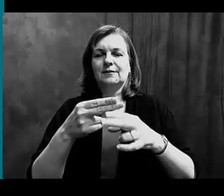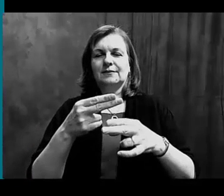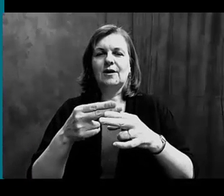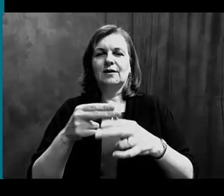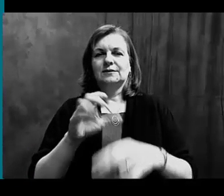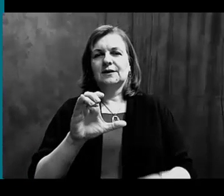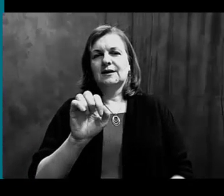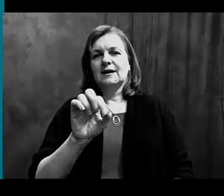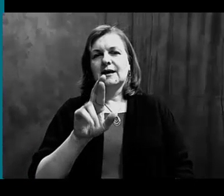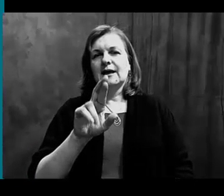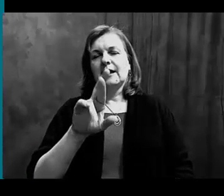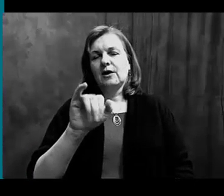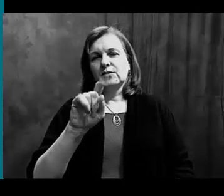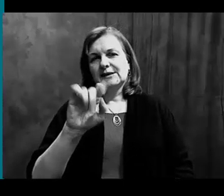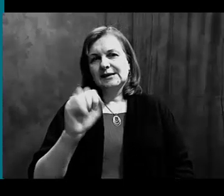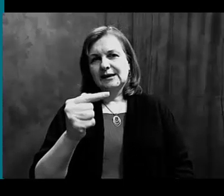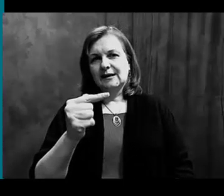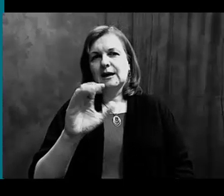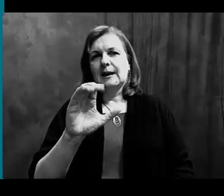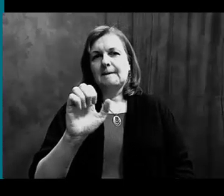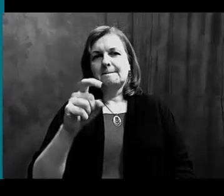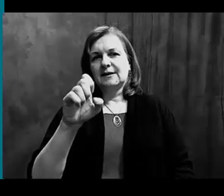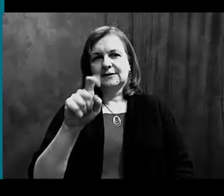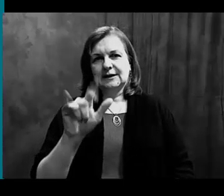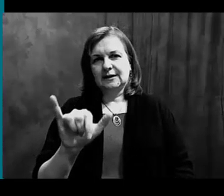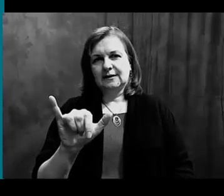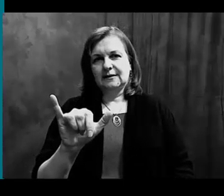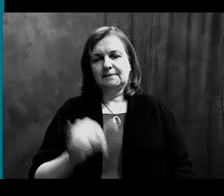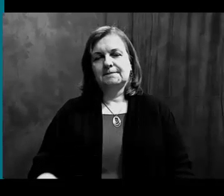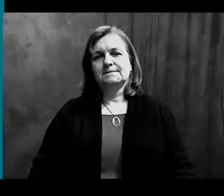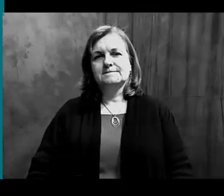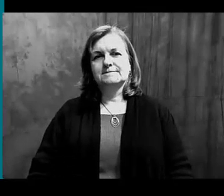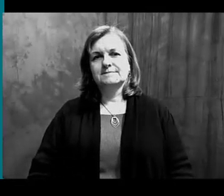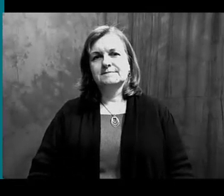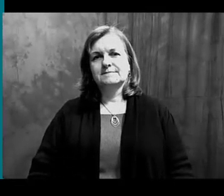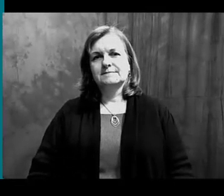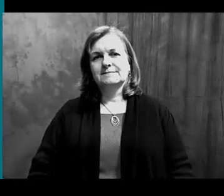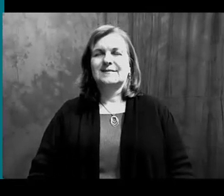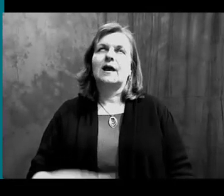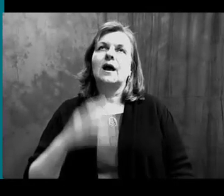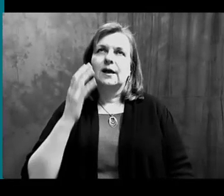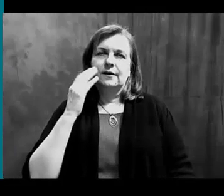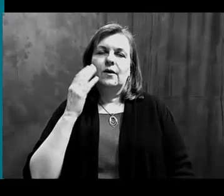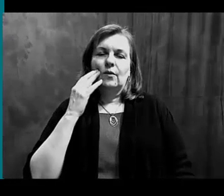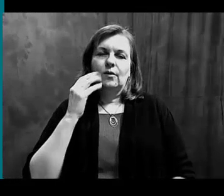"K" is carrying capacity